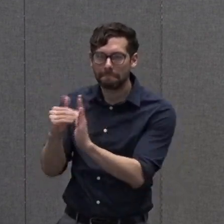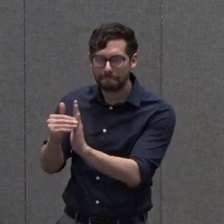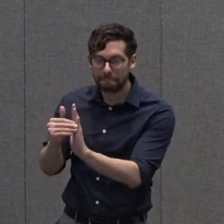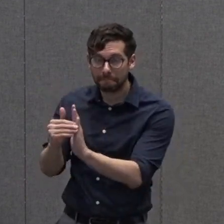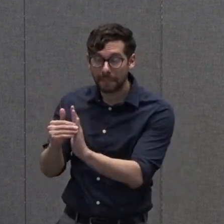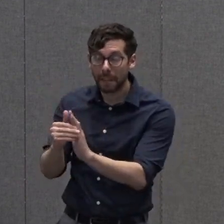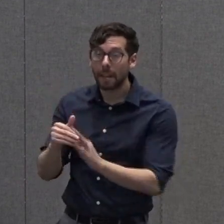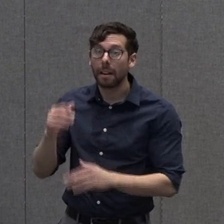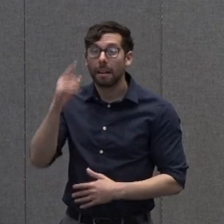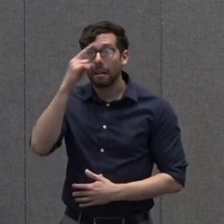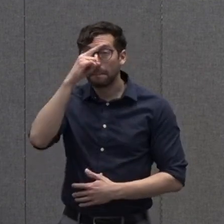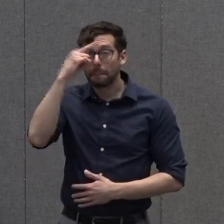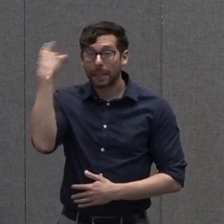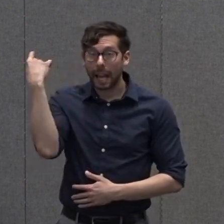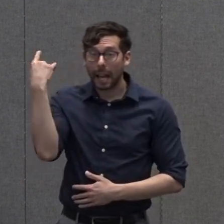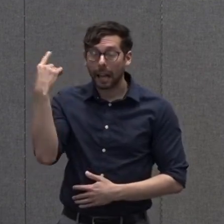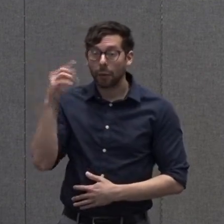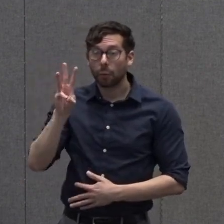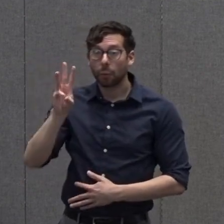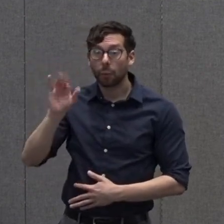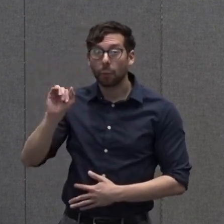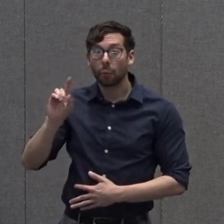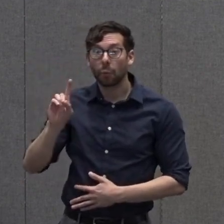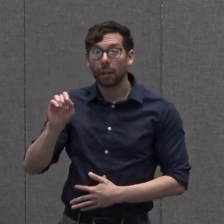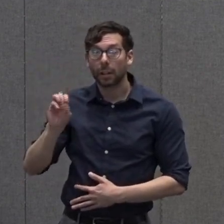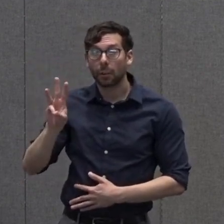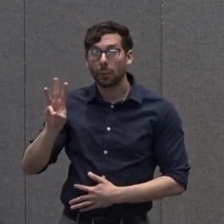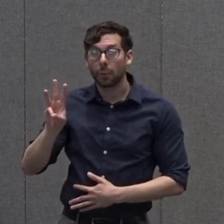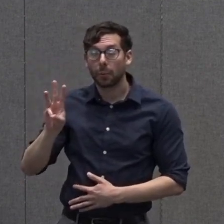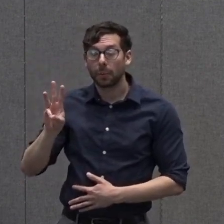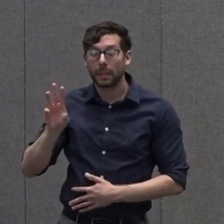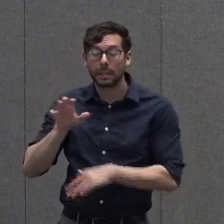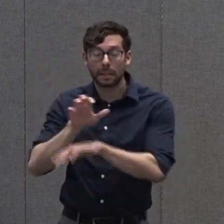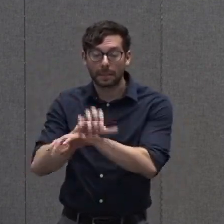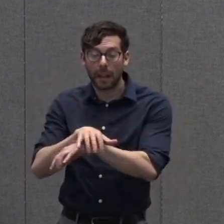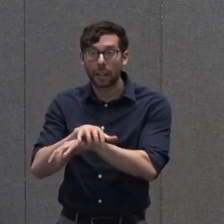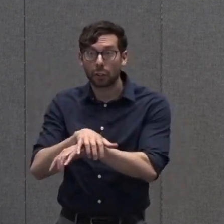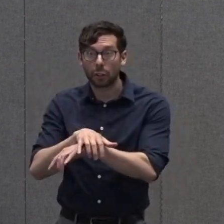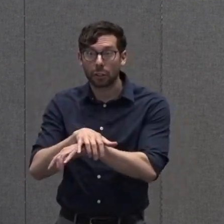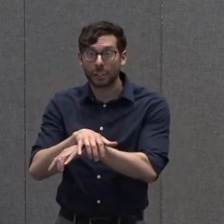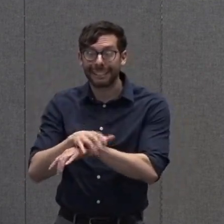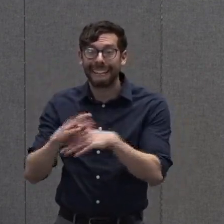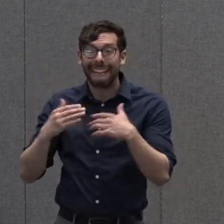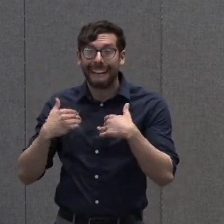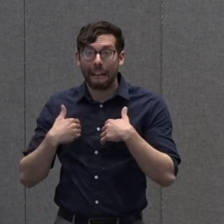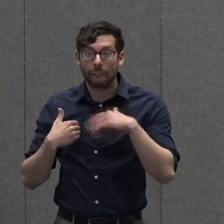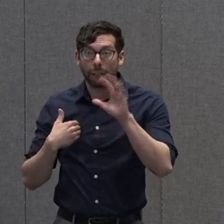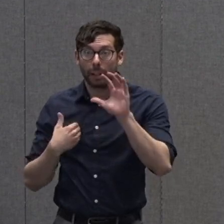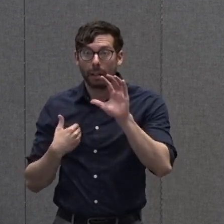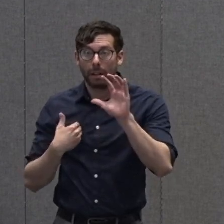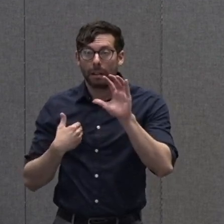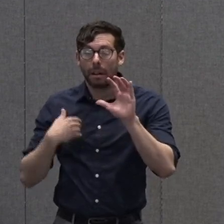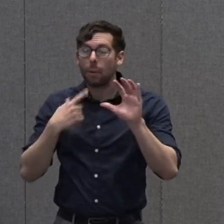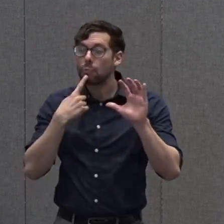that hourglass shape, red marking on their belly. So, you can't see it if you're looking